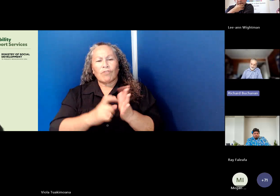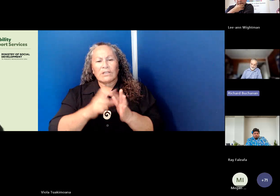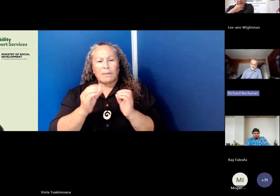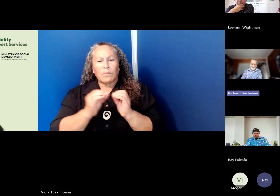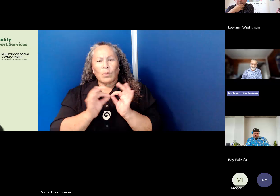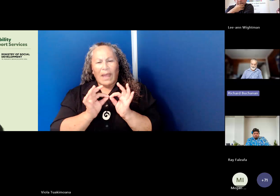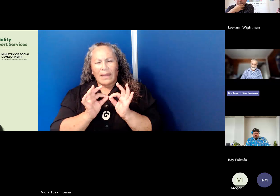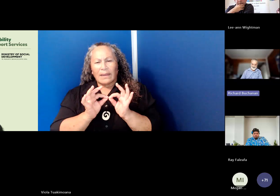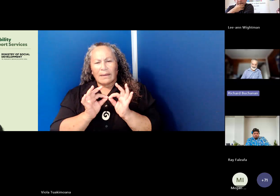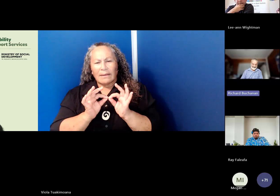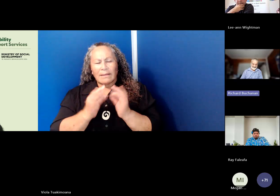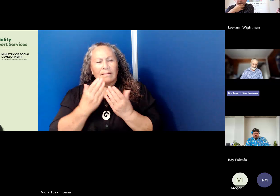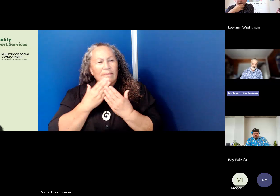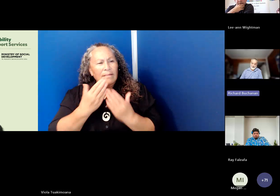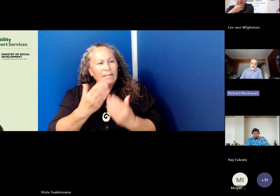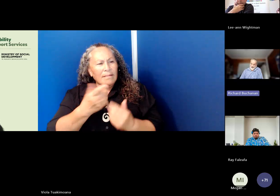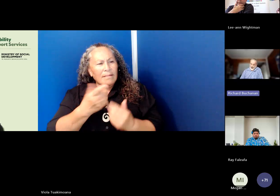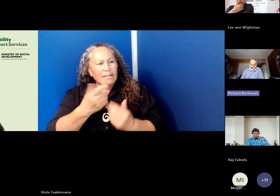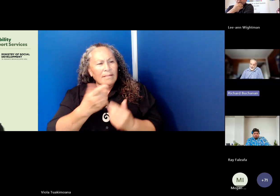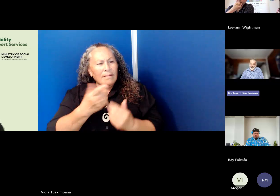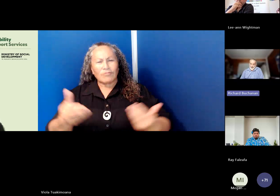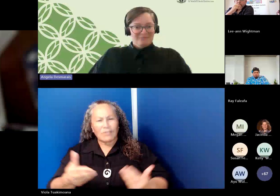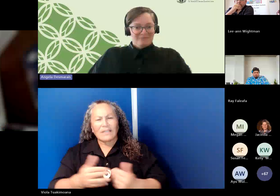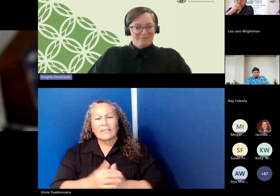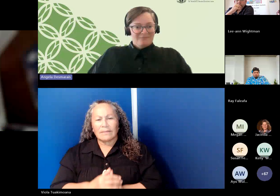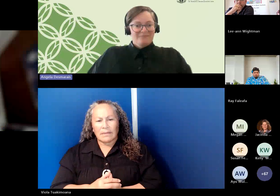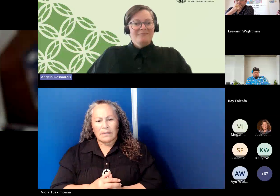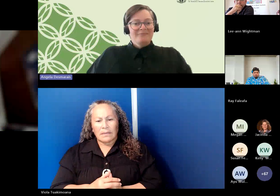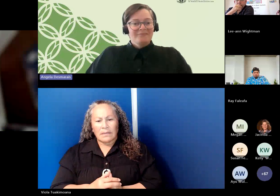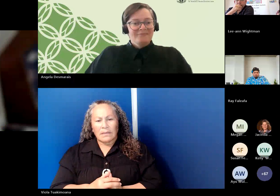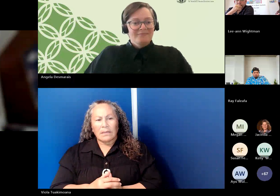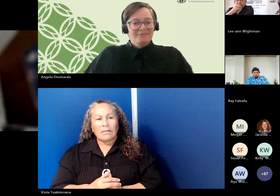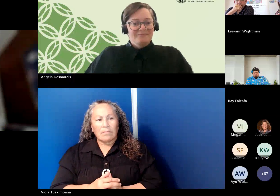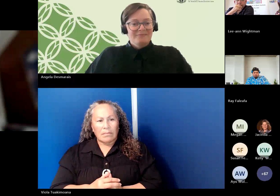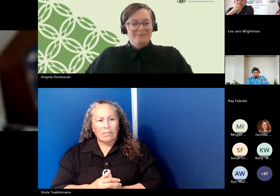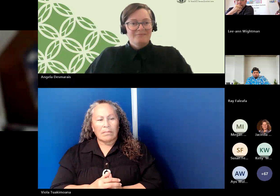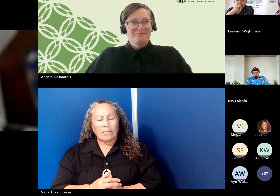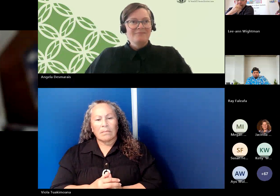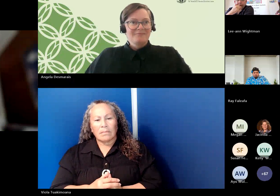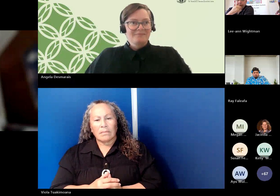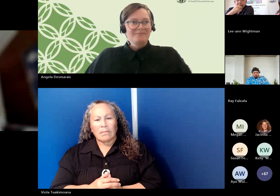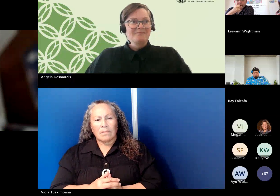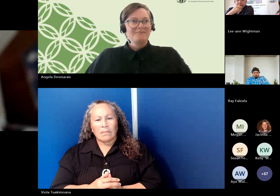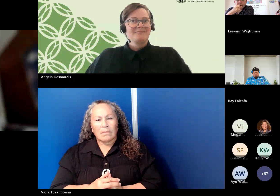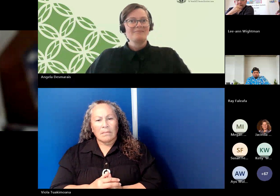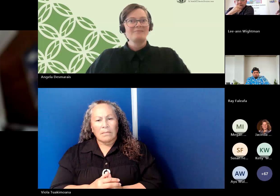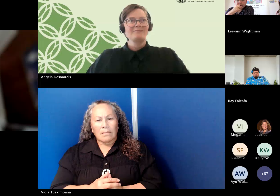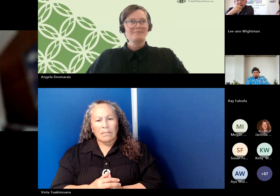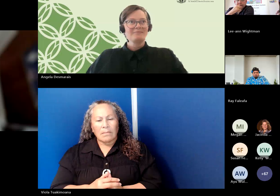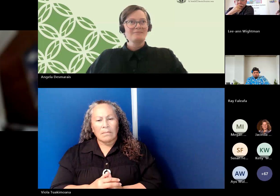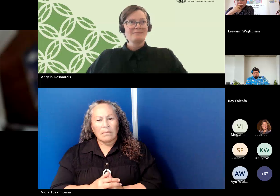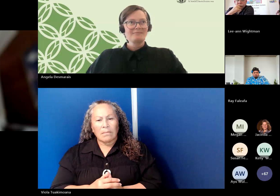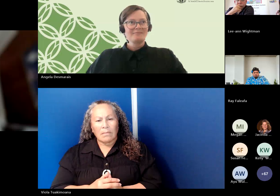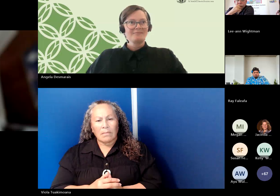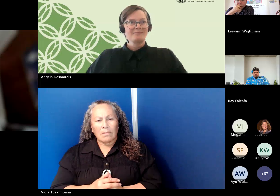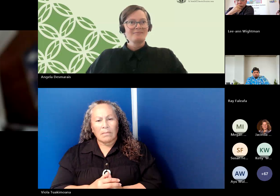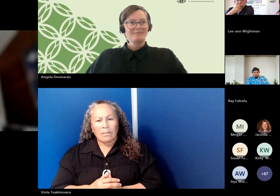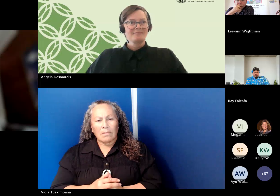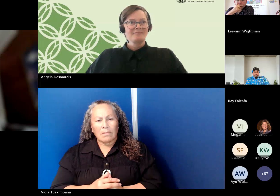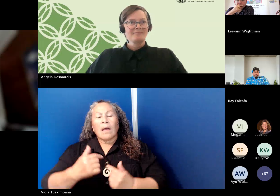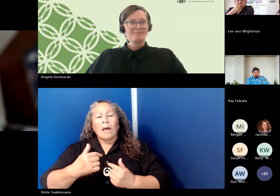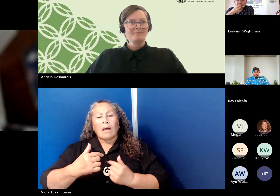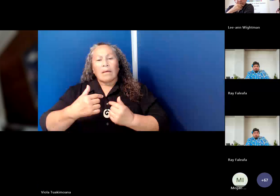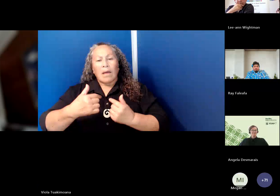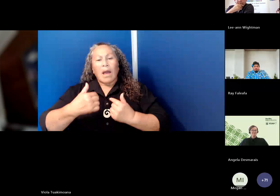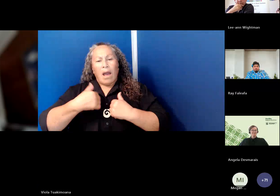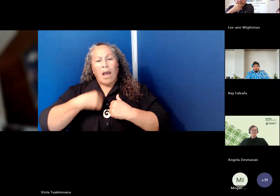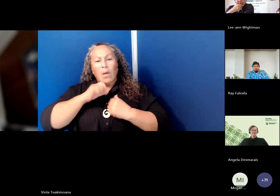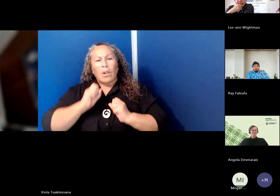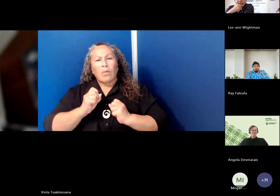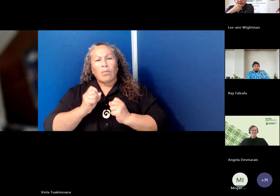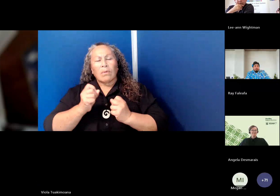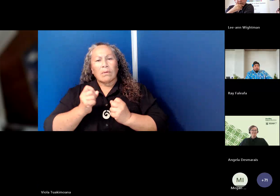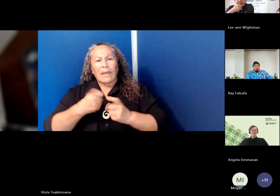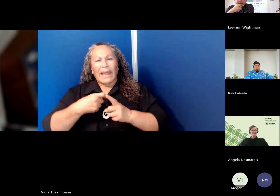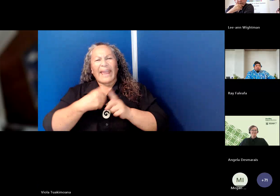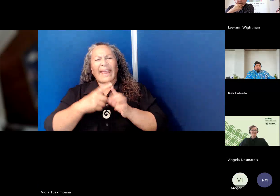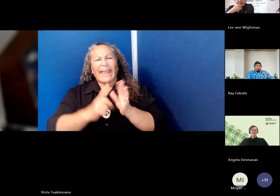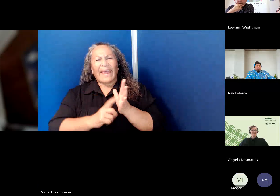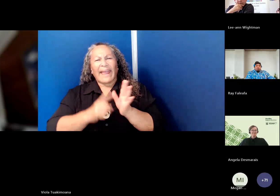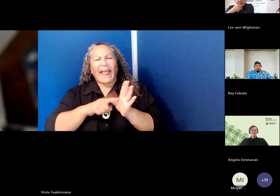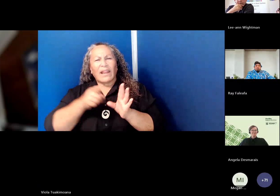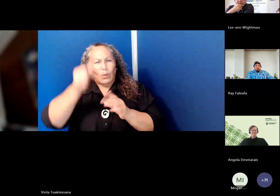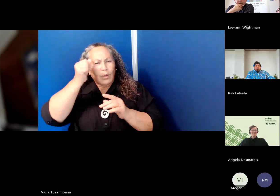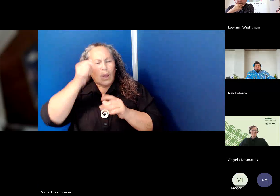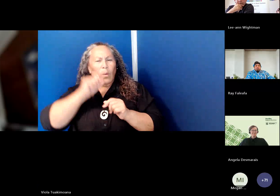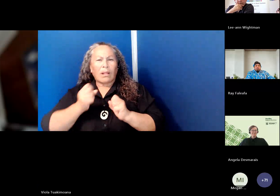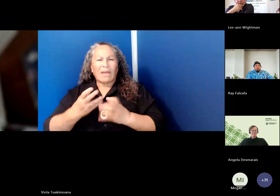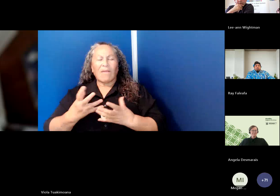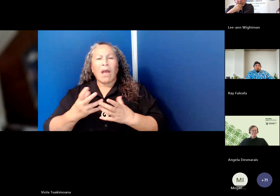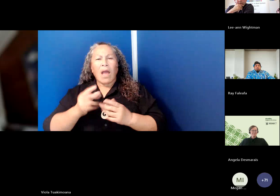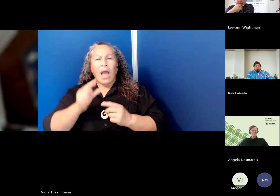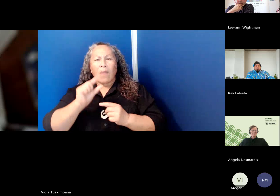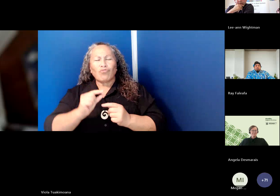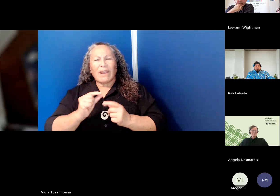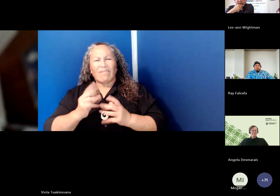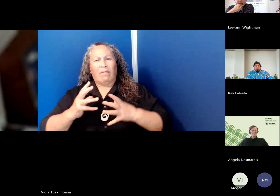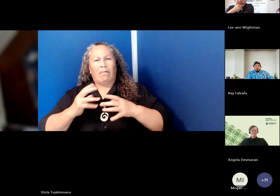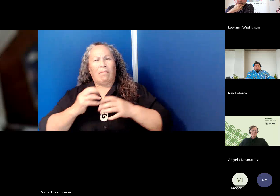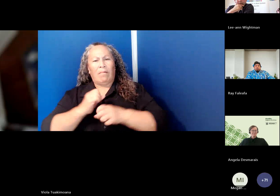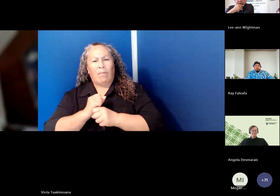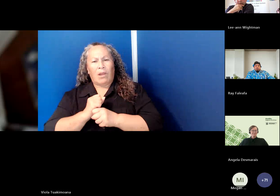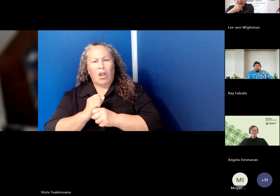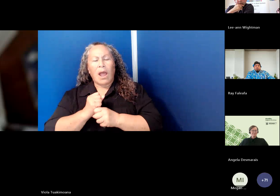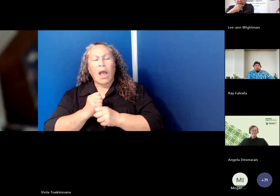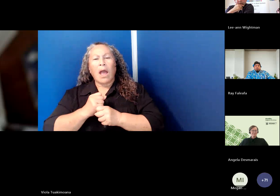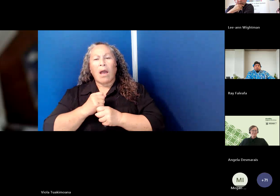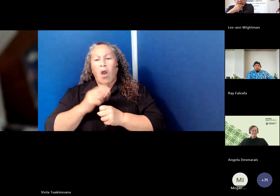Thank you, Kelly Woolston and I are just going to give you a brief overview of People for Us.